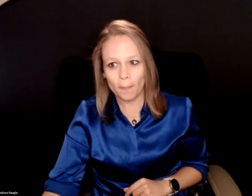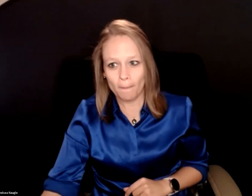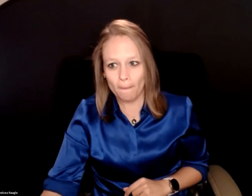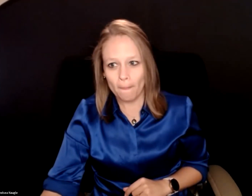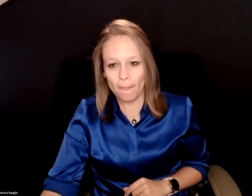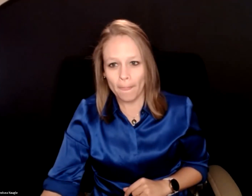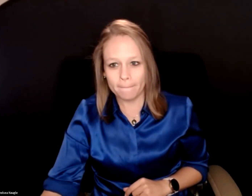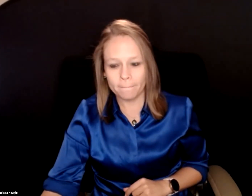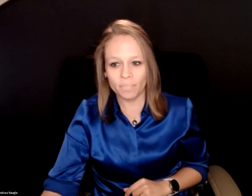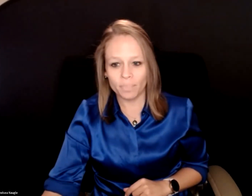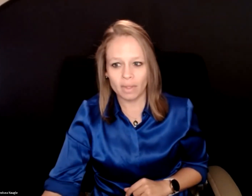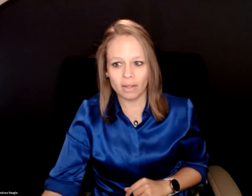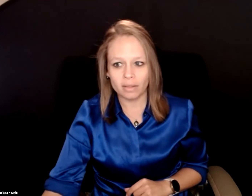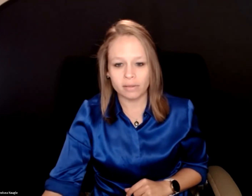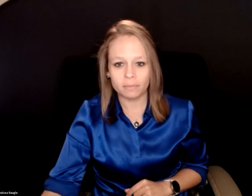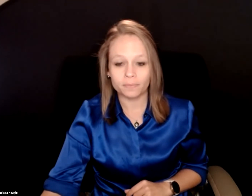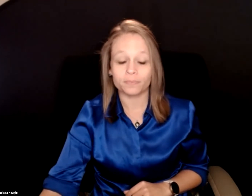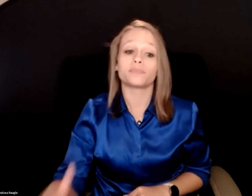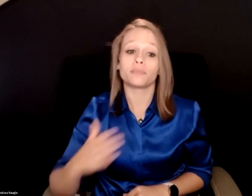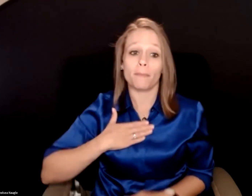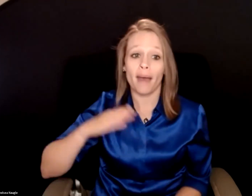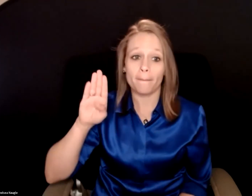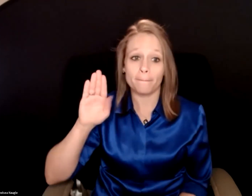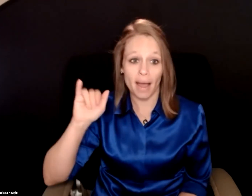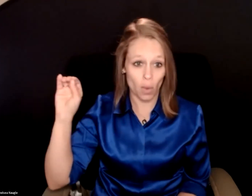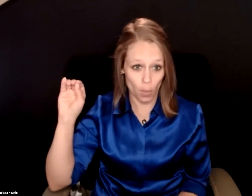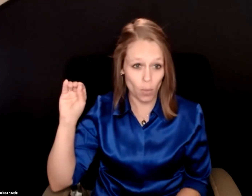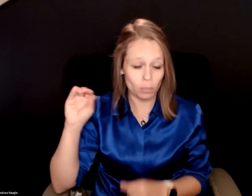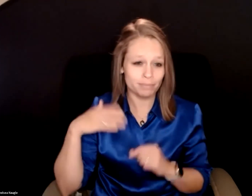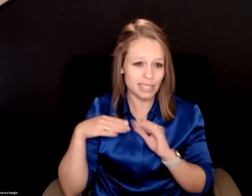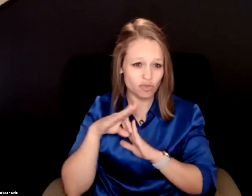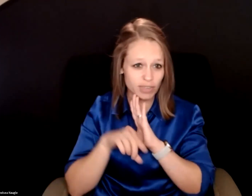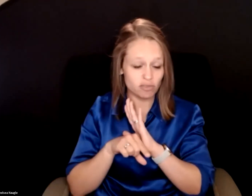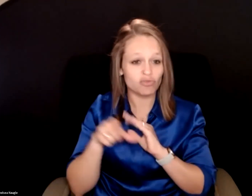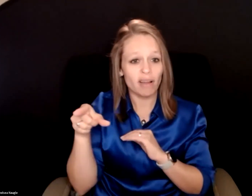In my bio, you guys read about a nurse practitioner that